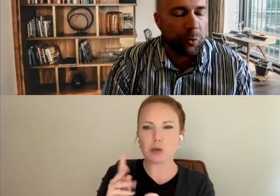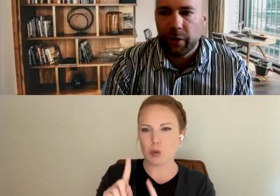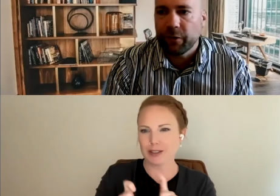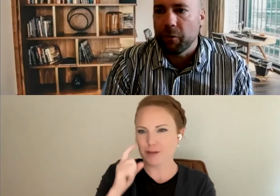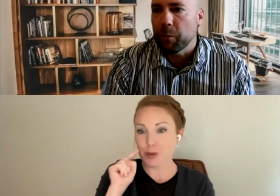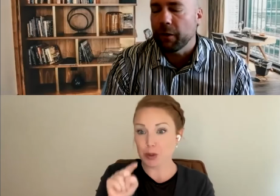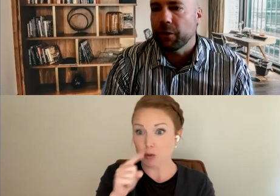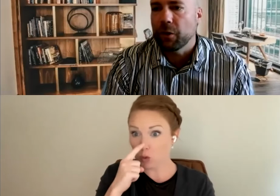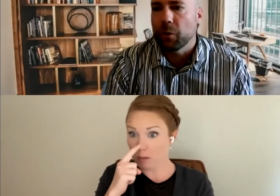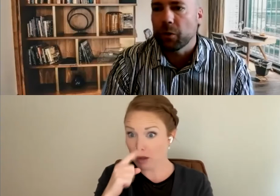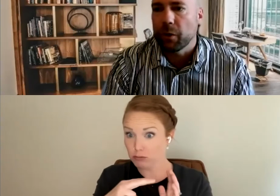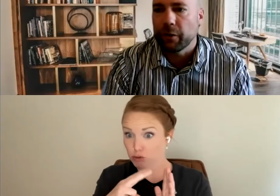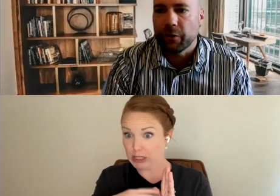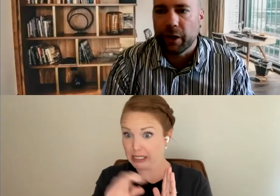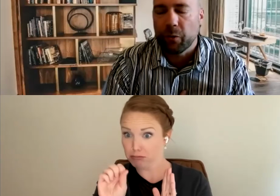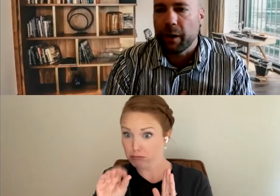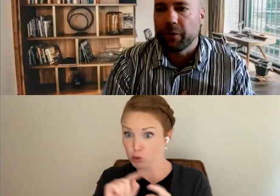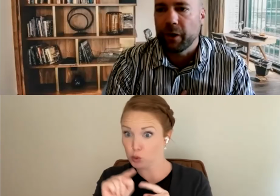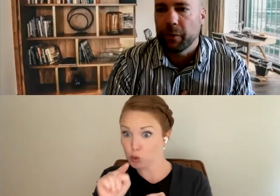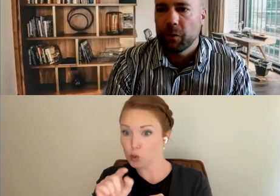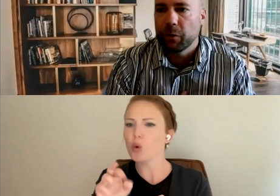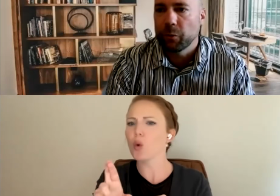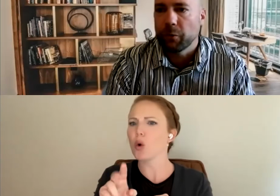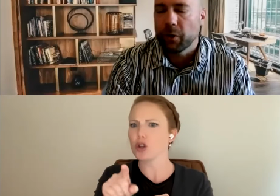me to read some of them off to you or do you want to just kind of grab some? What would you prefer?